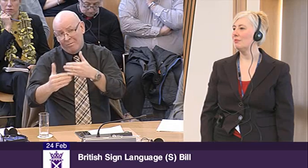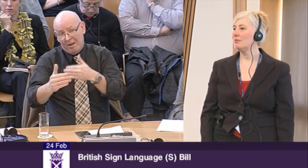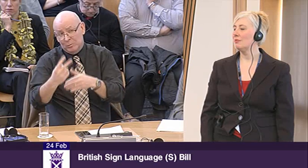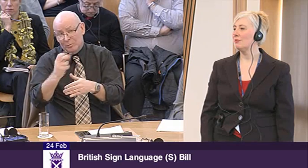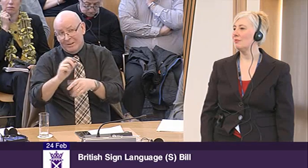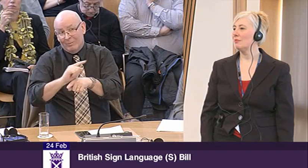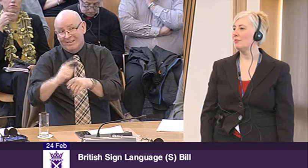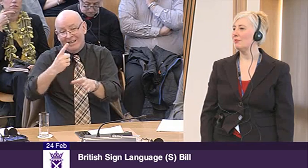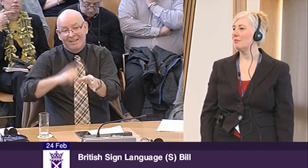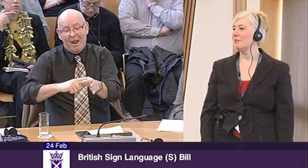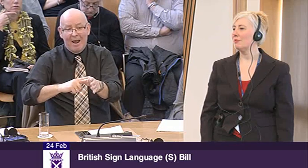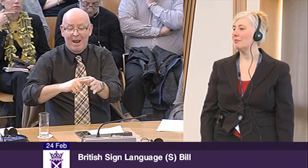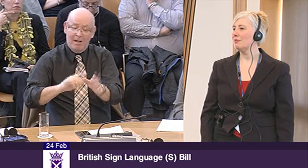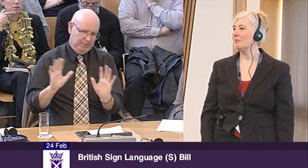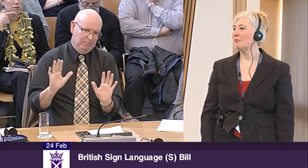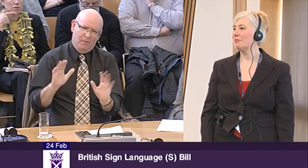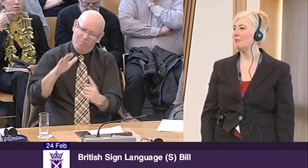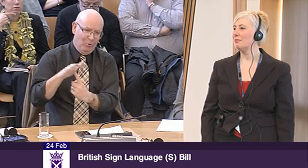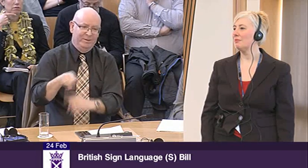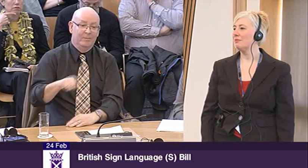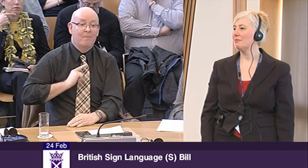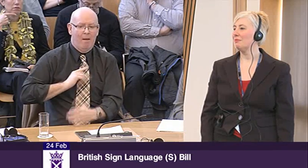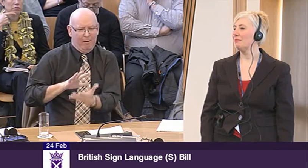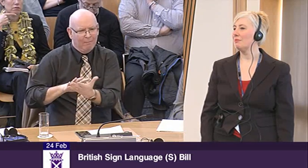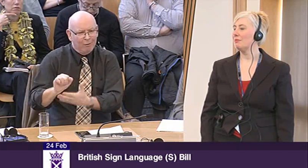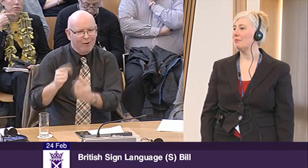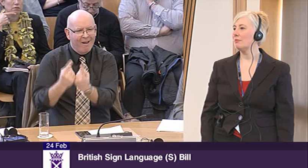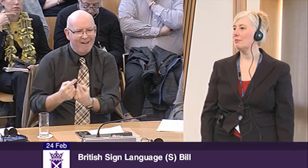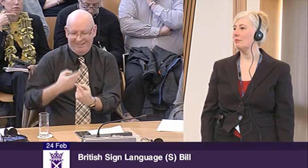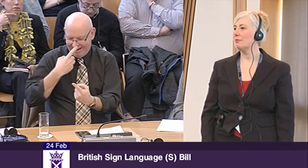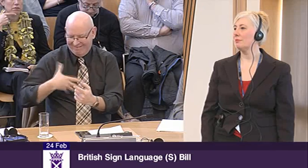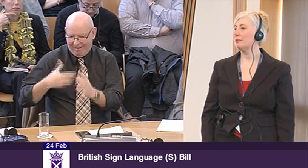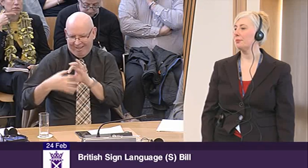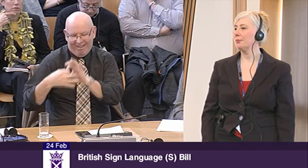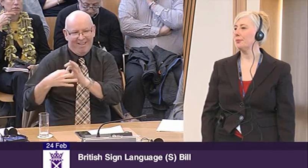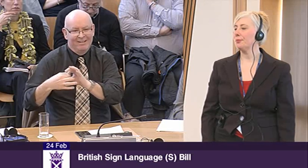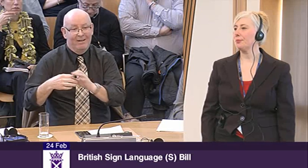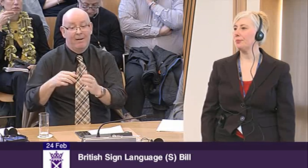for only 20 weeks a year. Such programming is vital, because it is the cultural expression